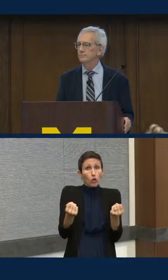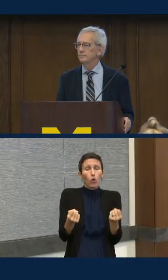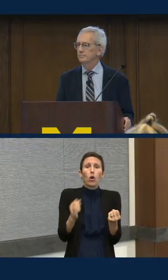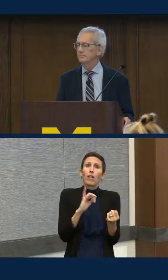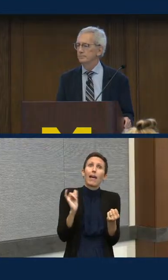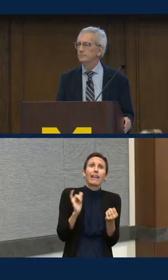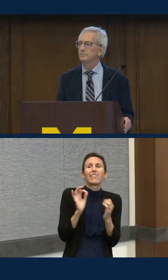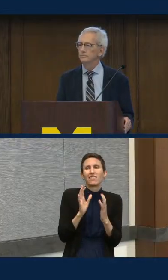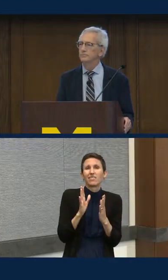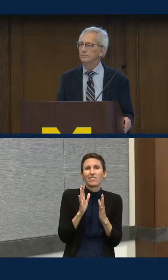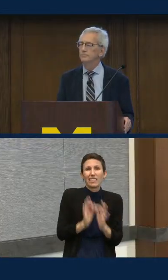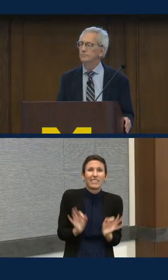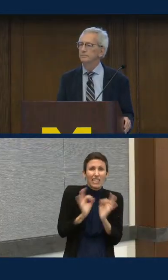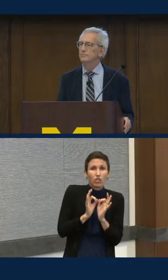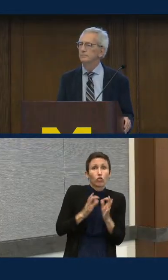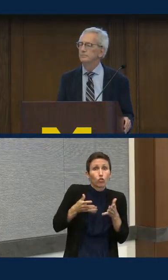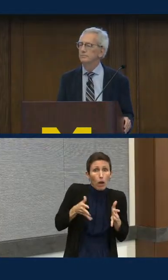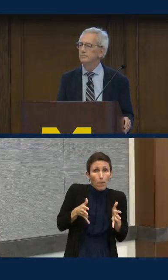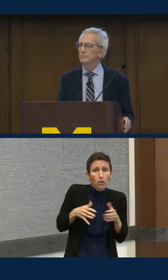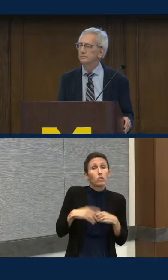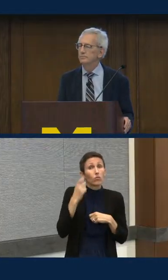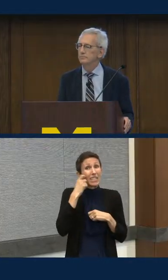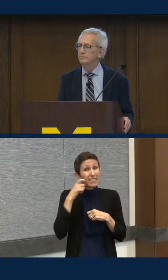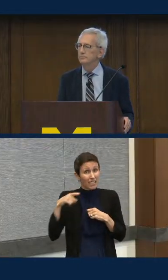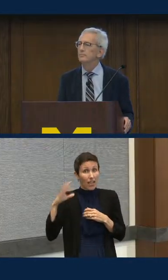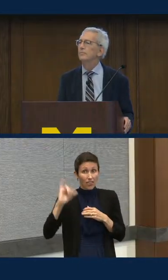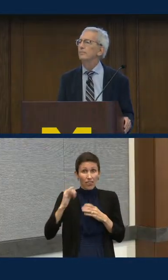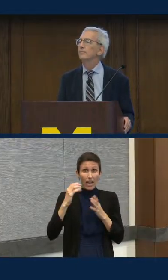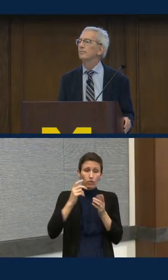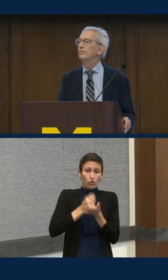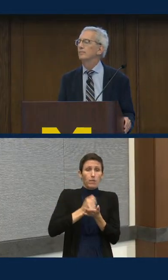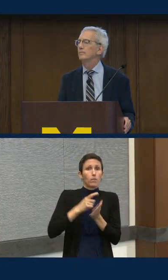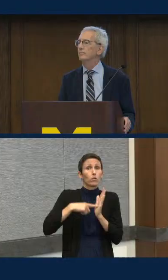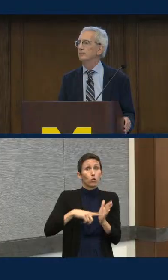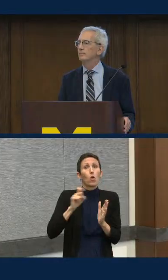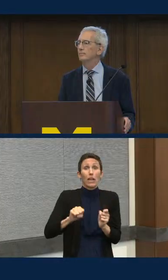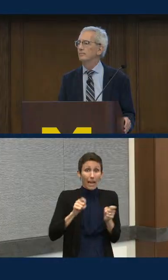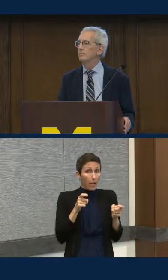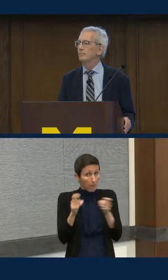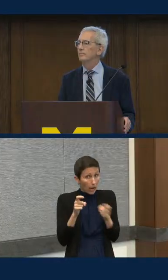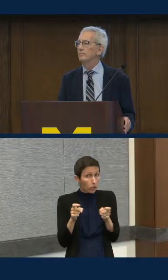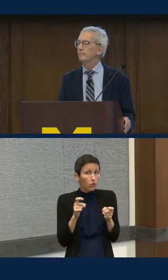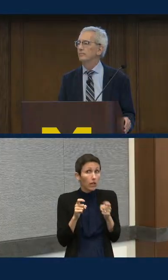tremor. Recently it was shown